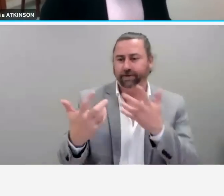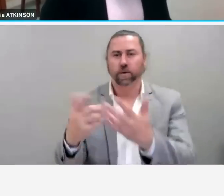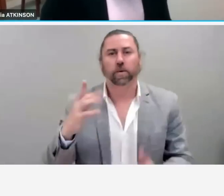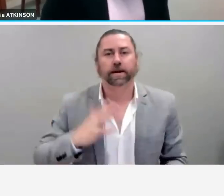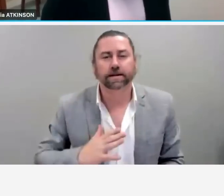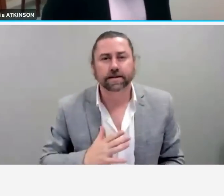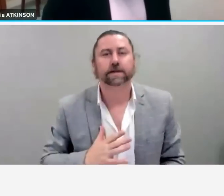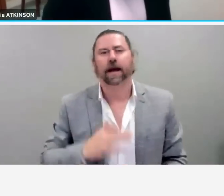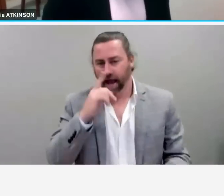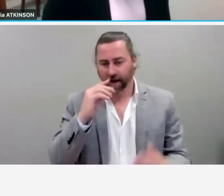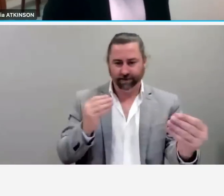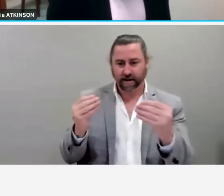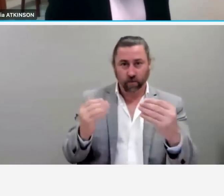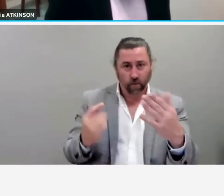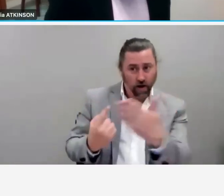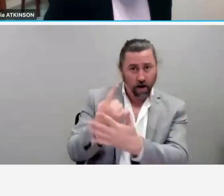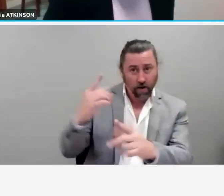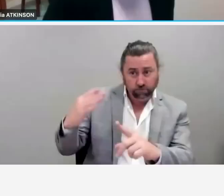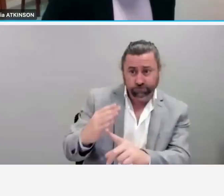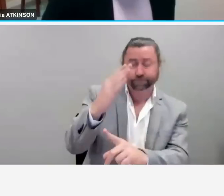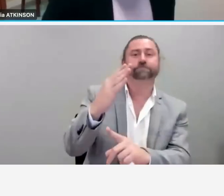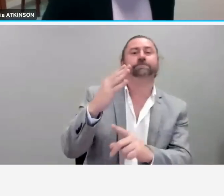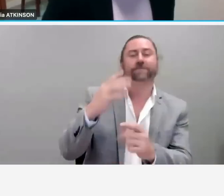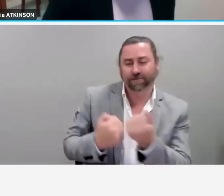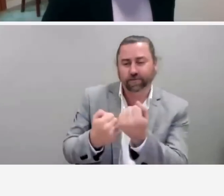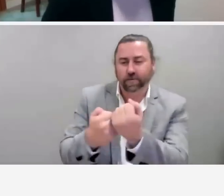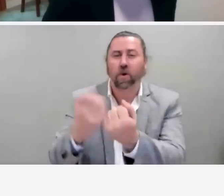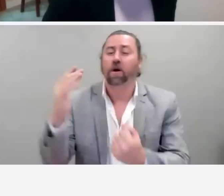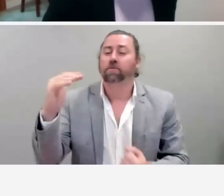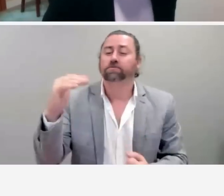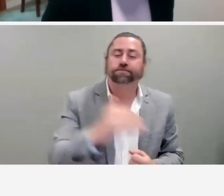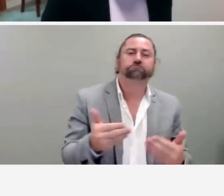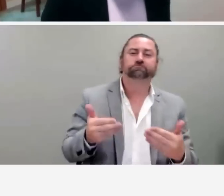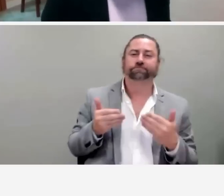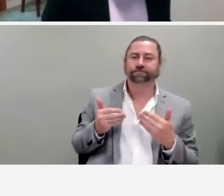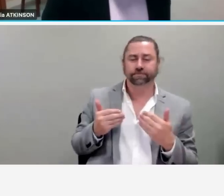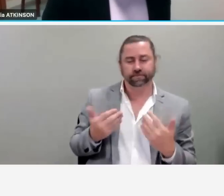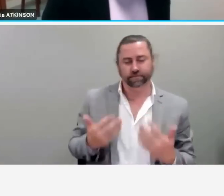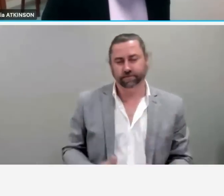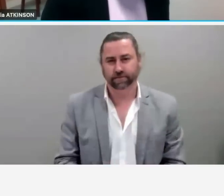more responsive to those changing needs. In terms of the service list we conducted a survey